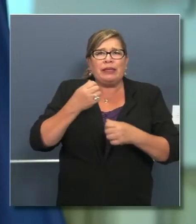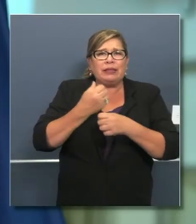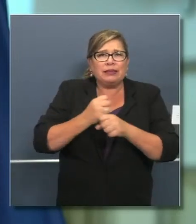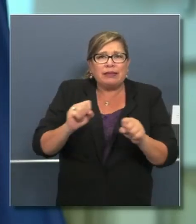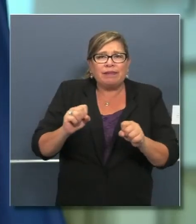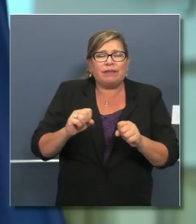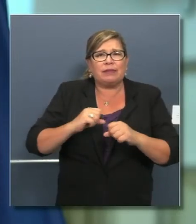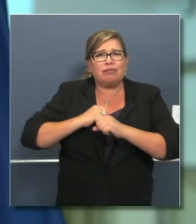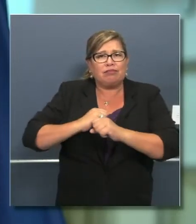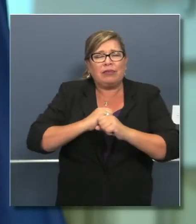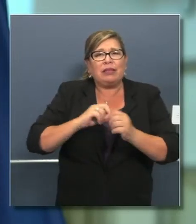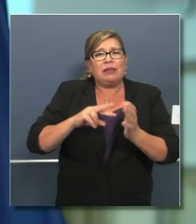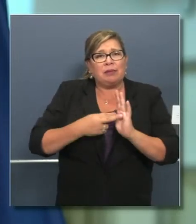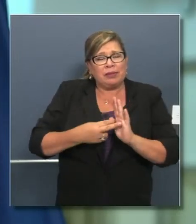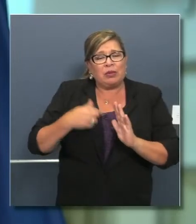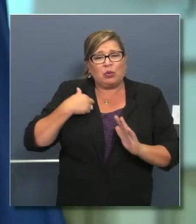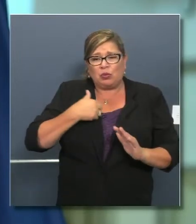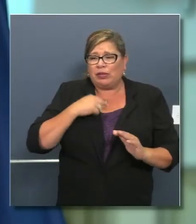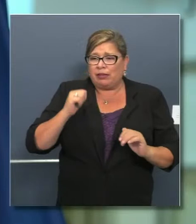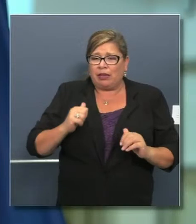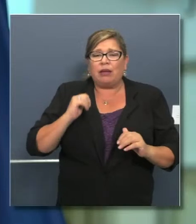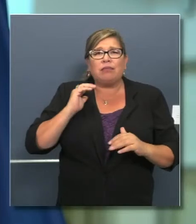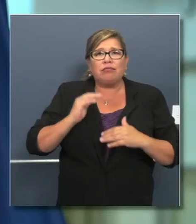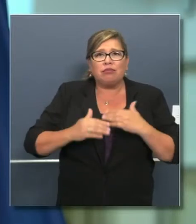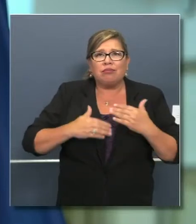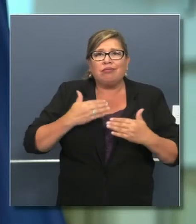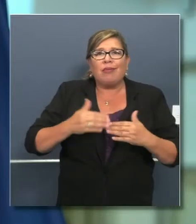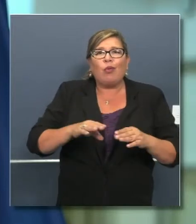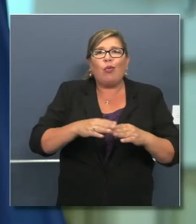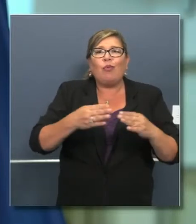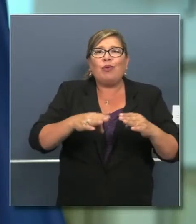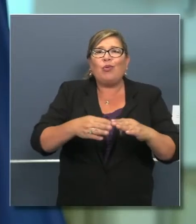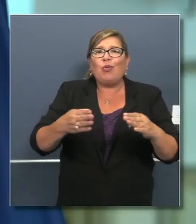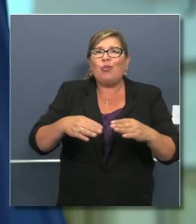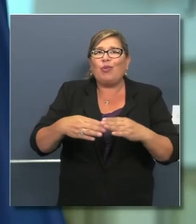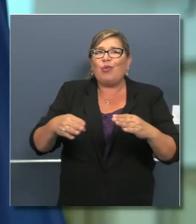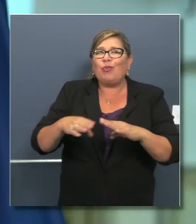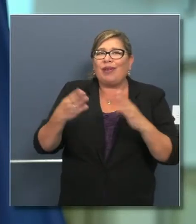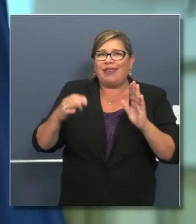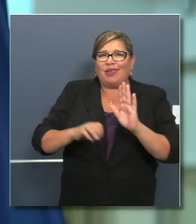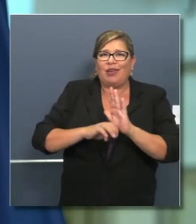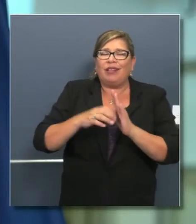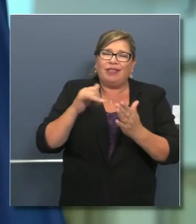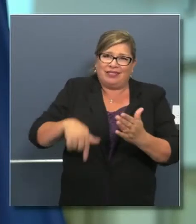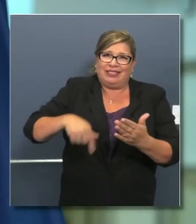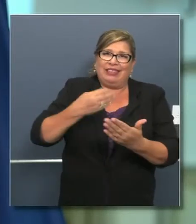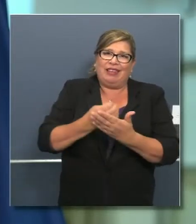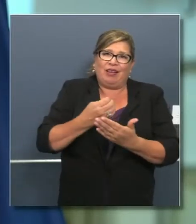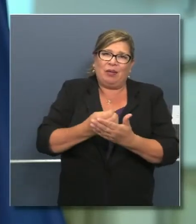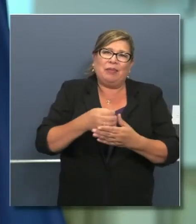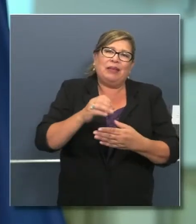move forward as we move to reopen the economy we'll get through the summer months but remember